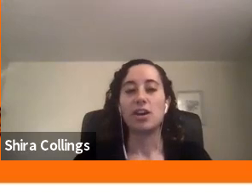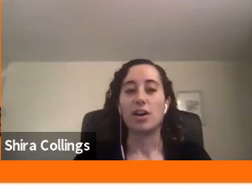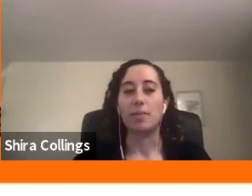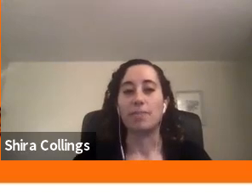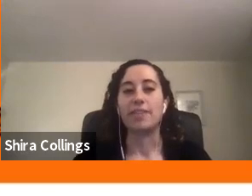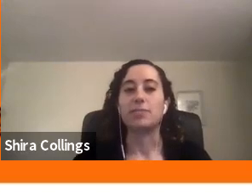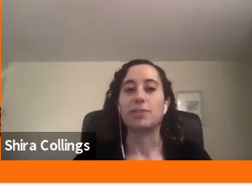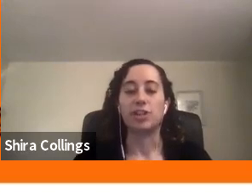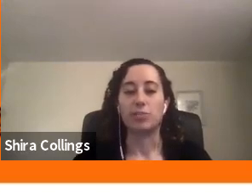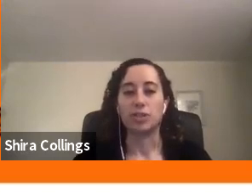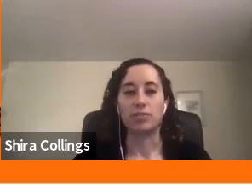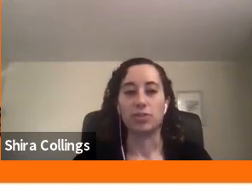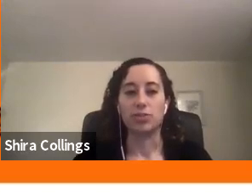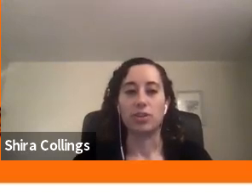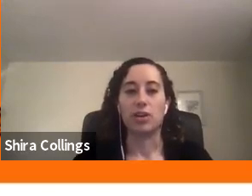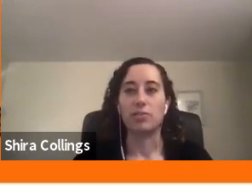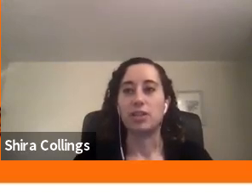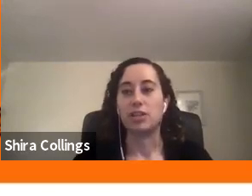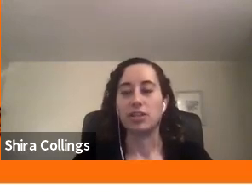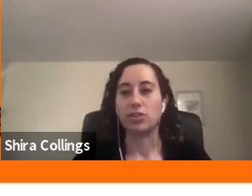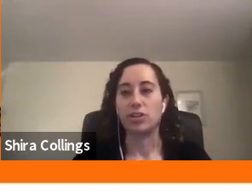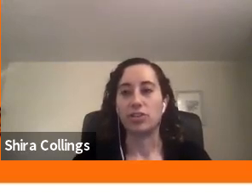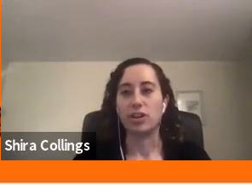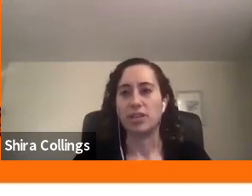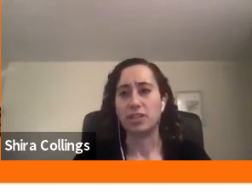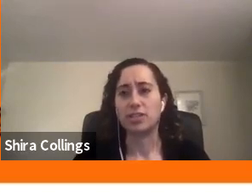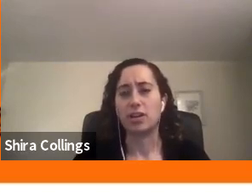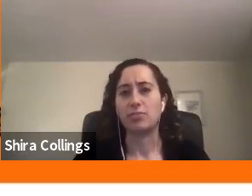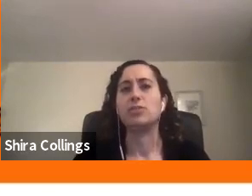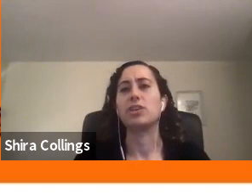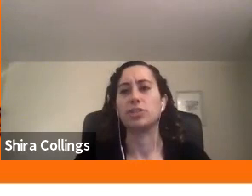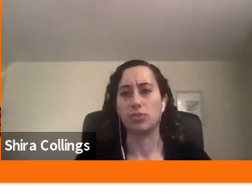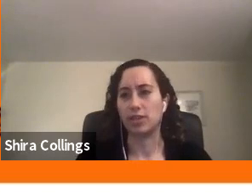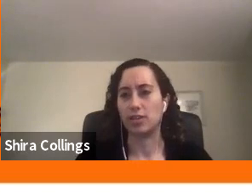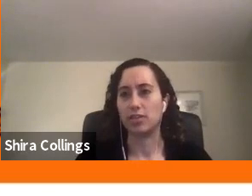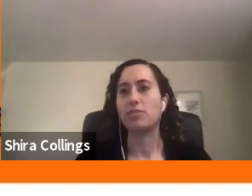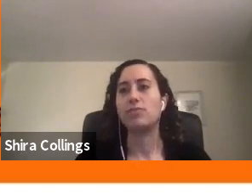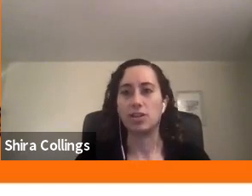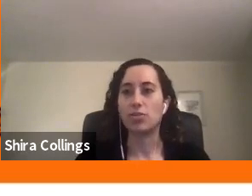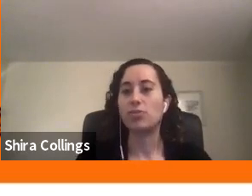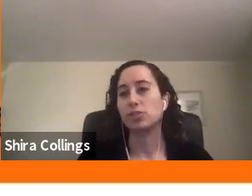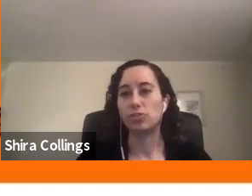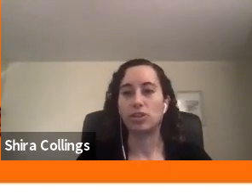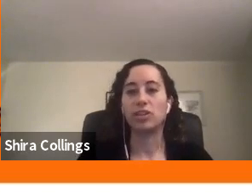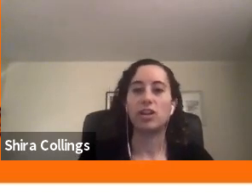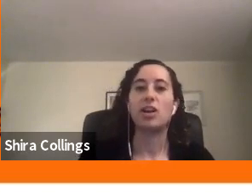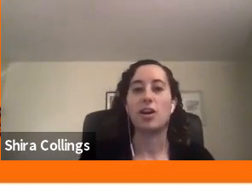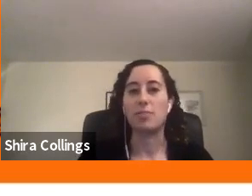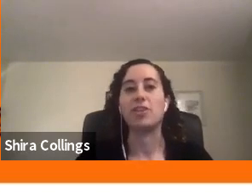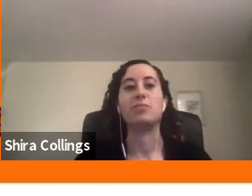I couldn't participate at holidays because I was afraid of being around food. I turned down travel opportunities, because I was worried about not having access to the few